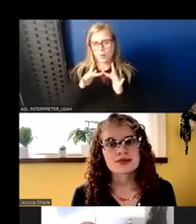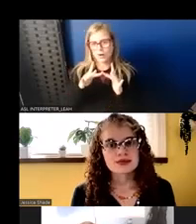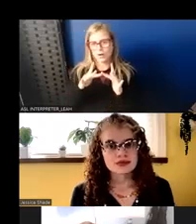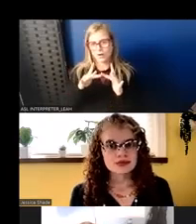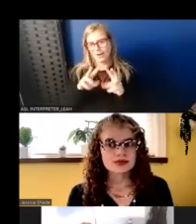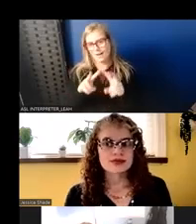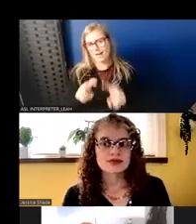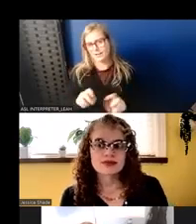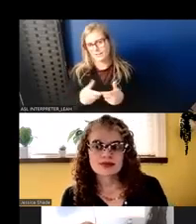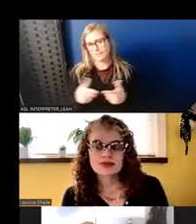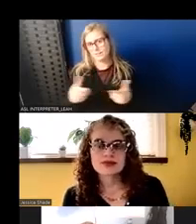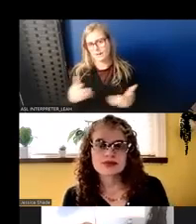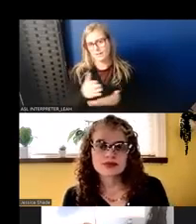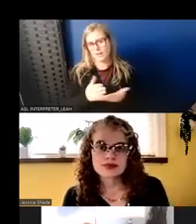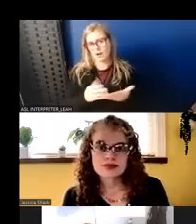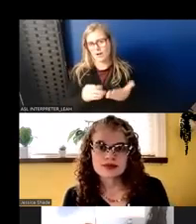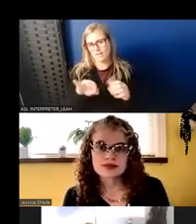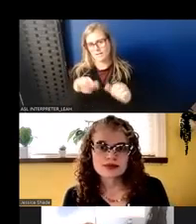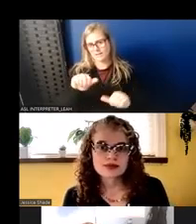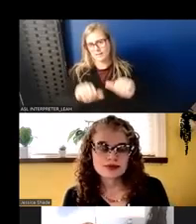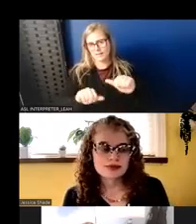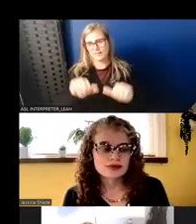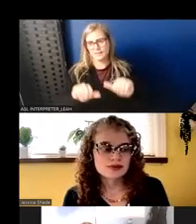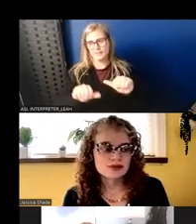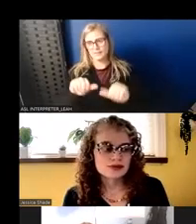But as we all know, like we cannot always get everything